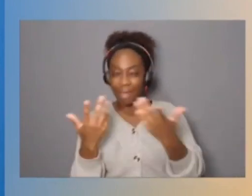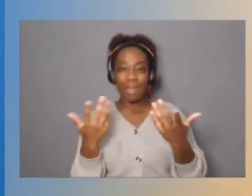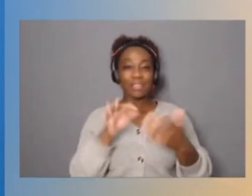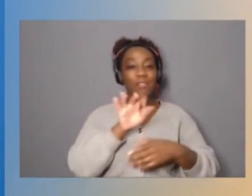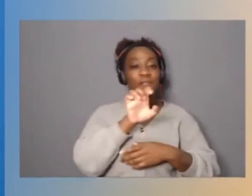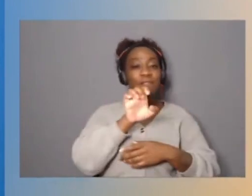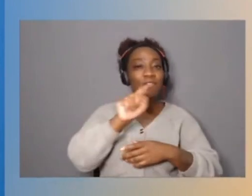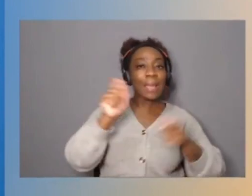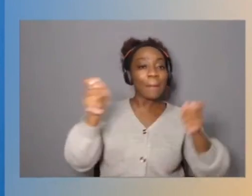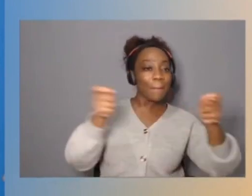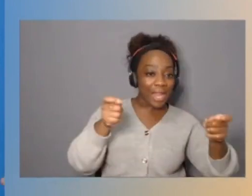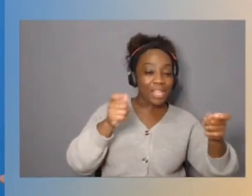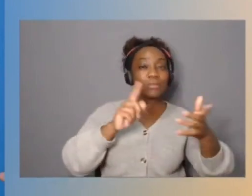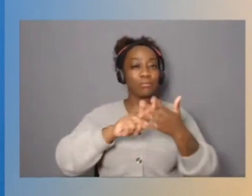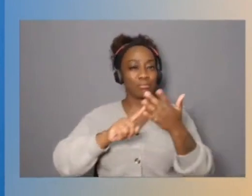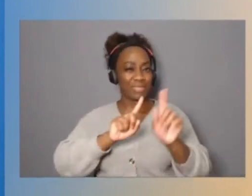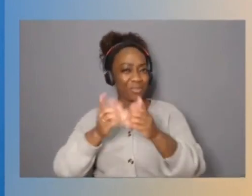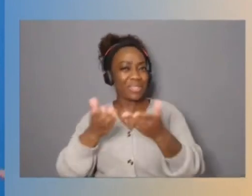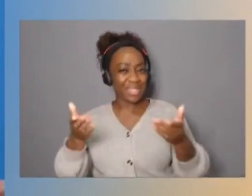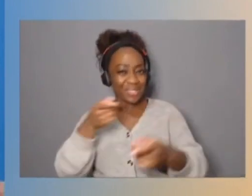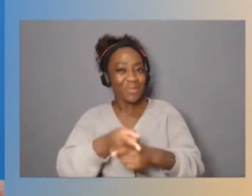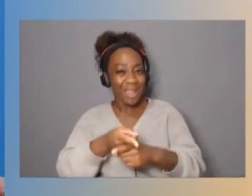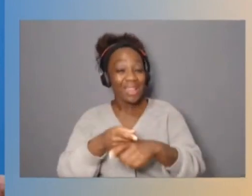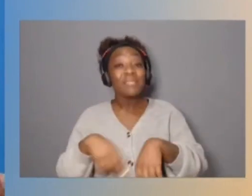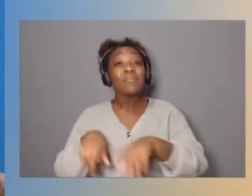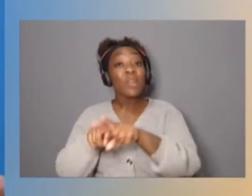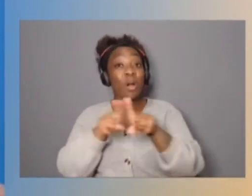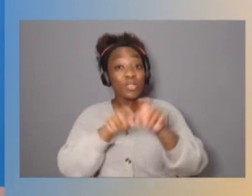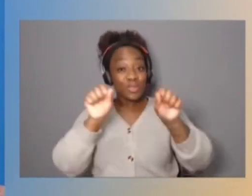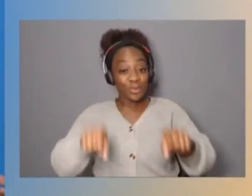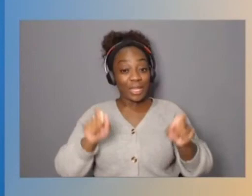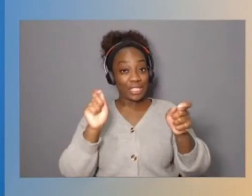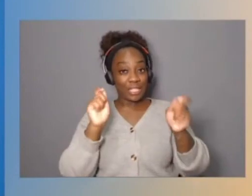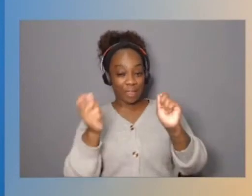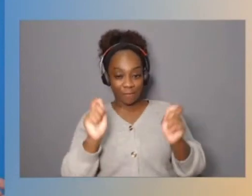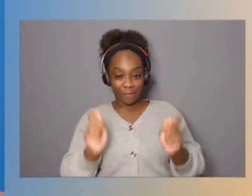In fact, you can configure your ASGs or auto scaling groups